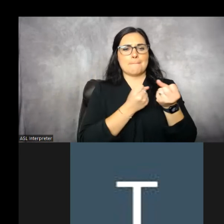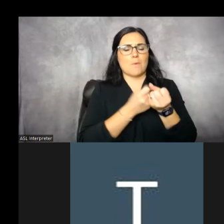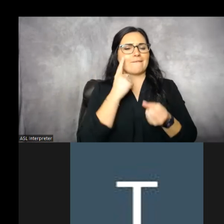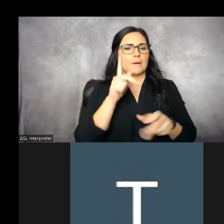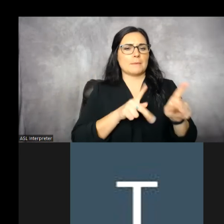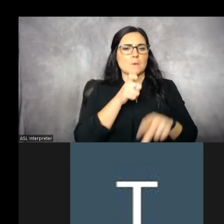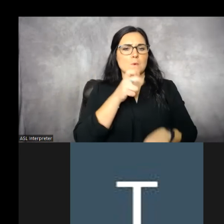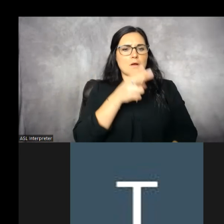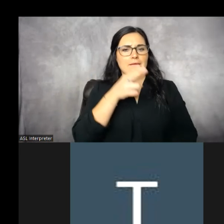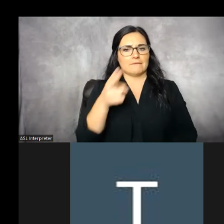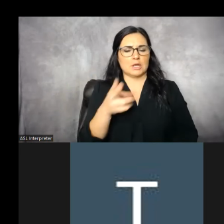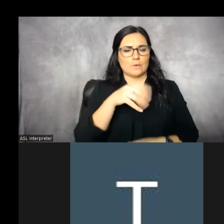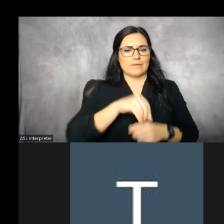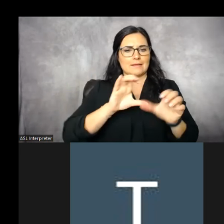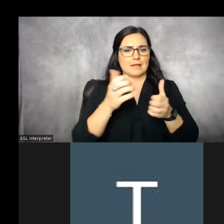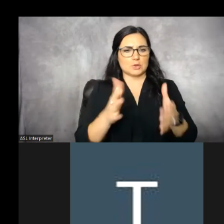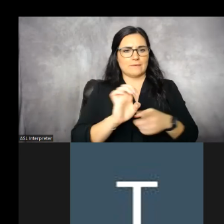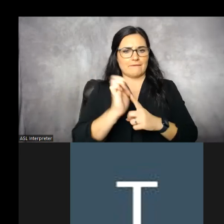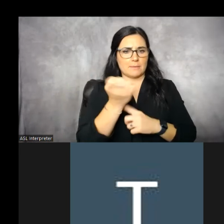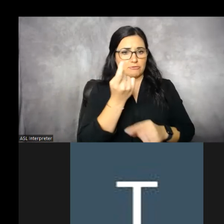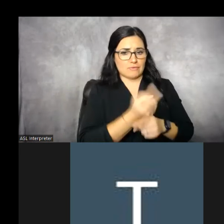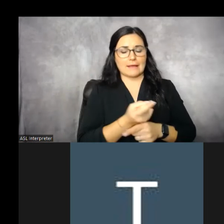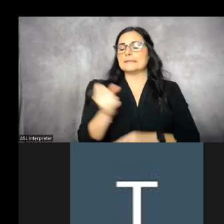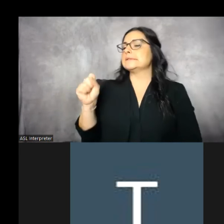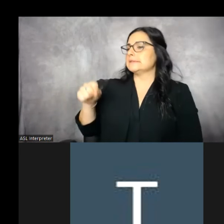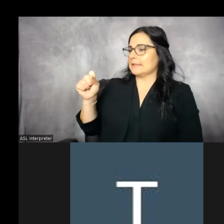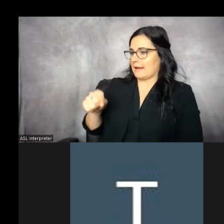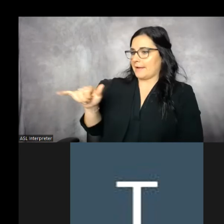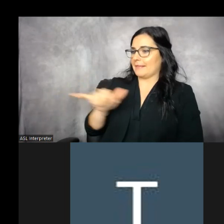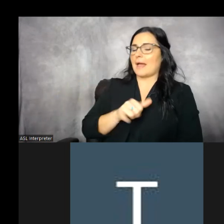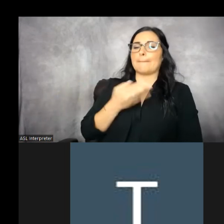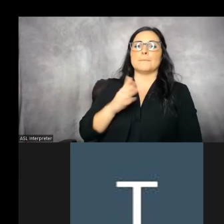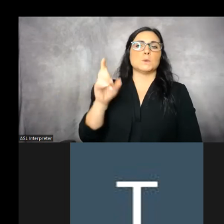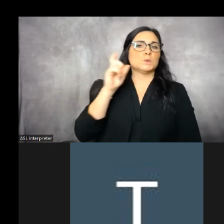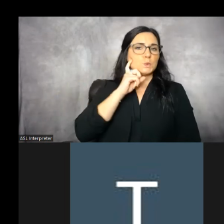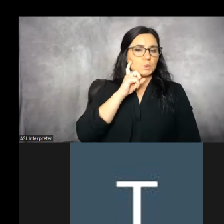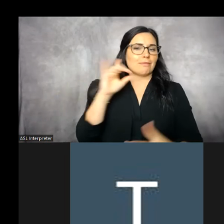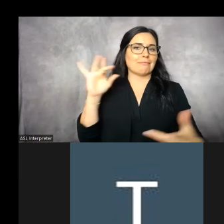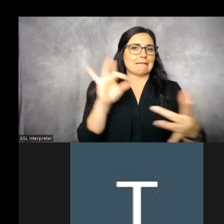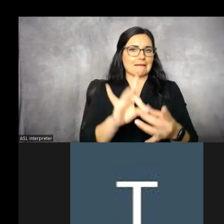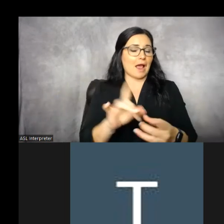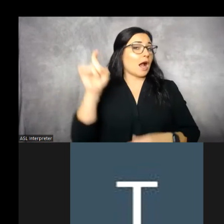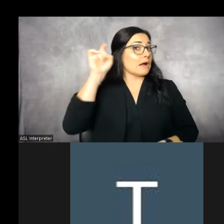within a classroom environment. Is that right? Yeah. Like, so a Bluetooth sound field where their hearing aid will connect to.